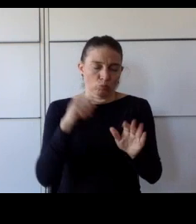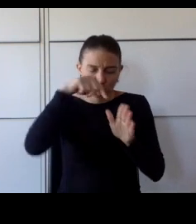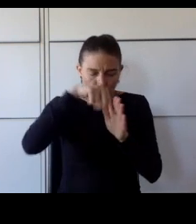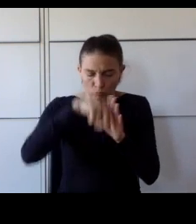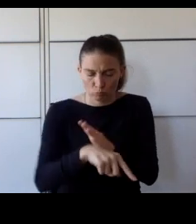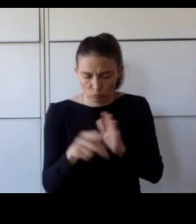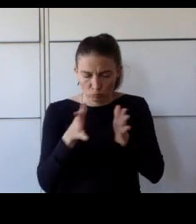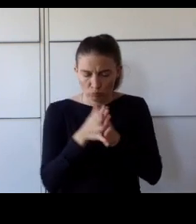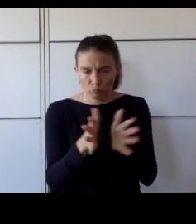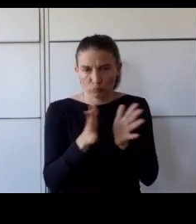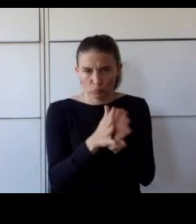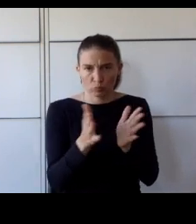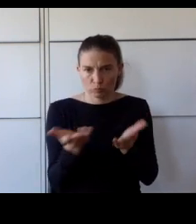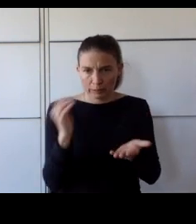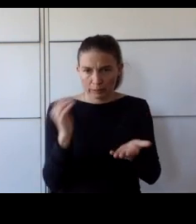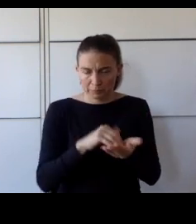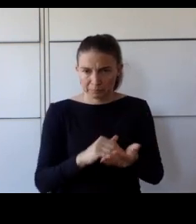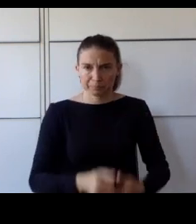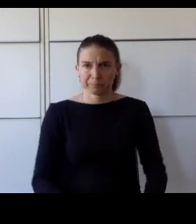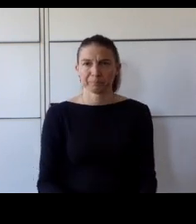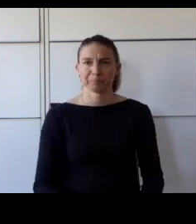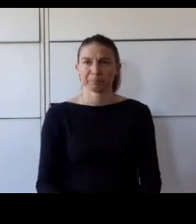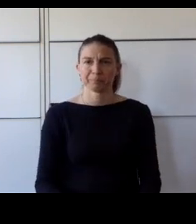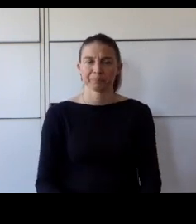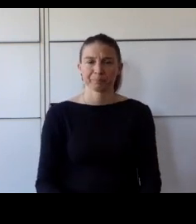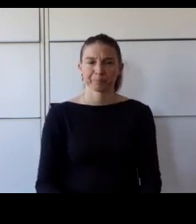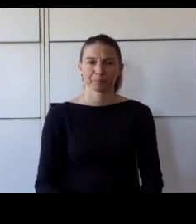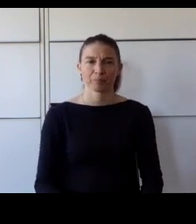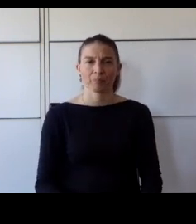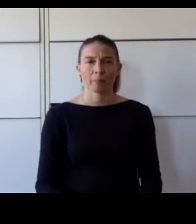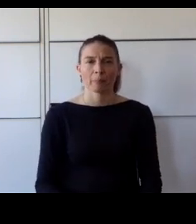You heard this is a technical document that they can refer